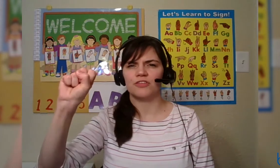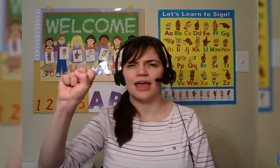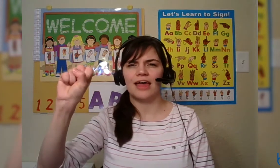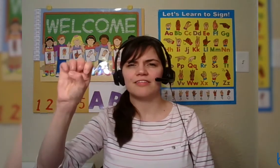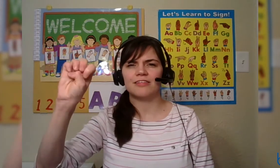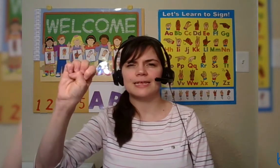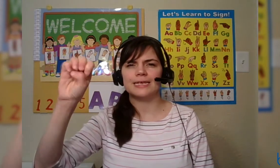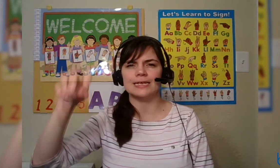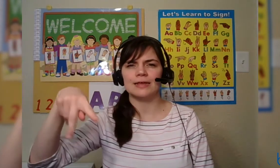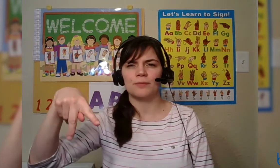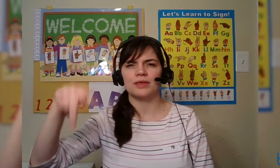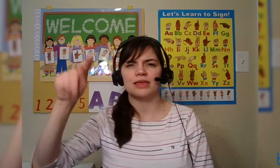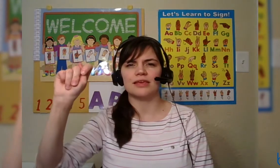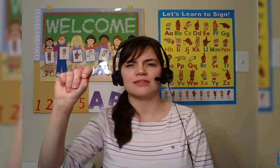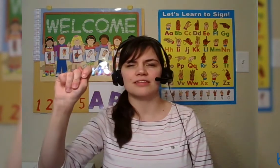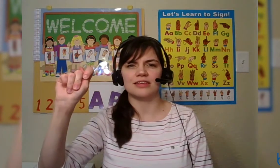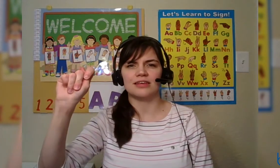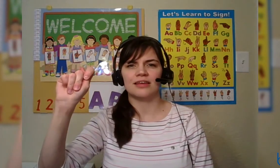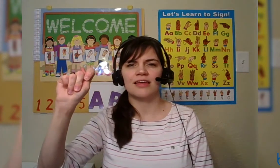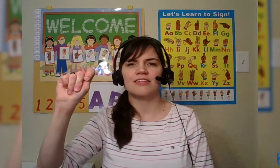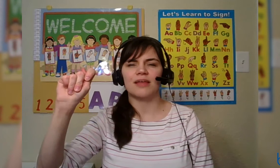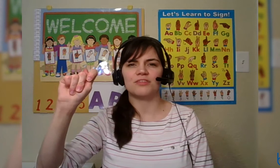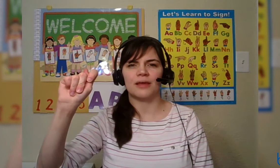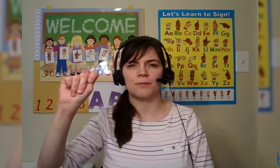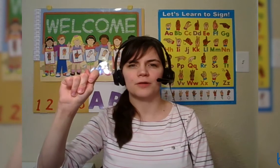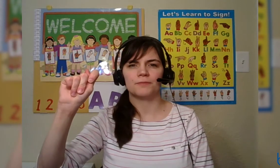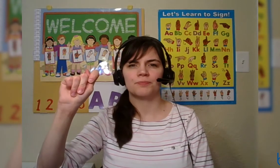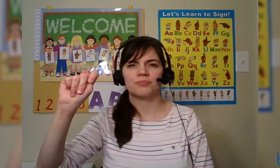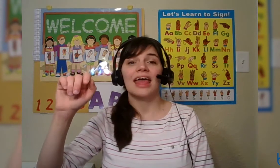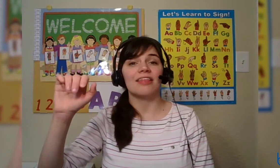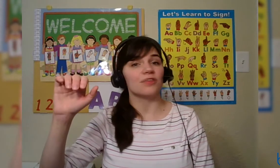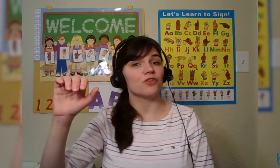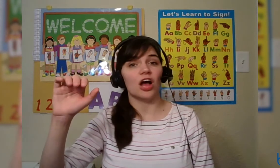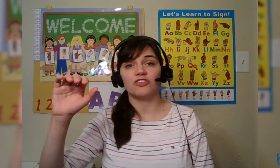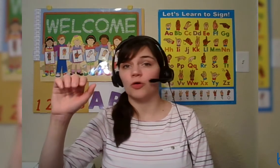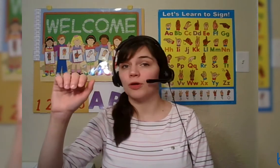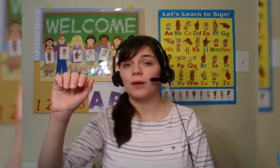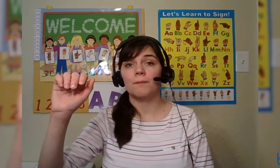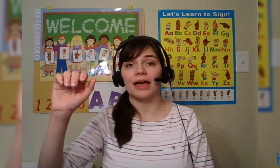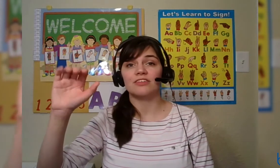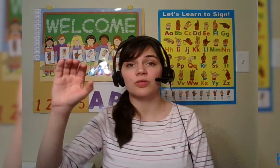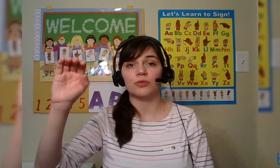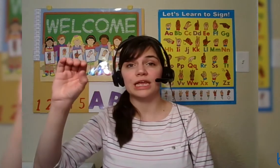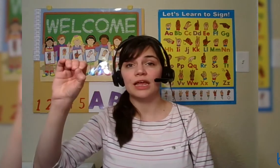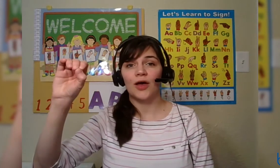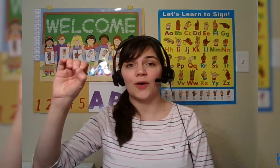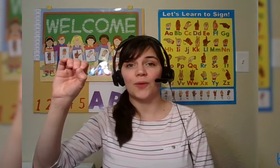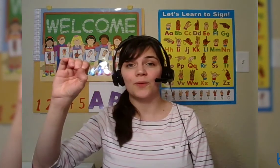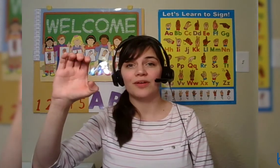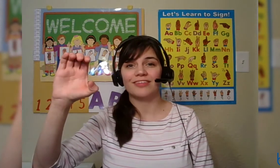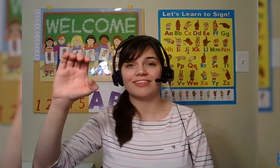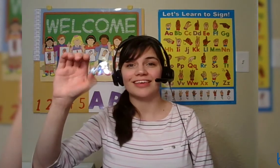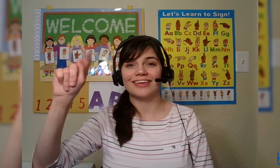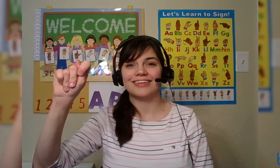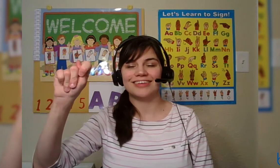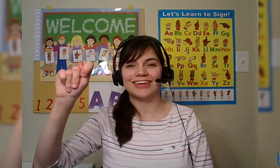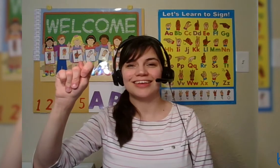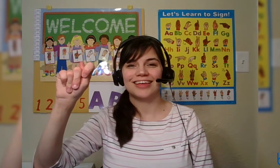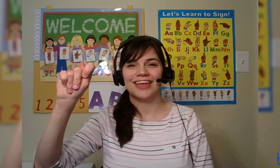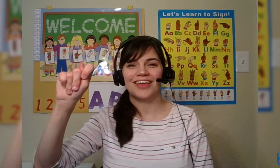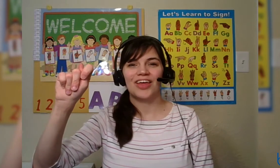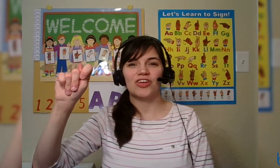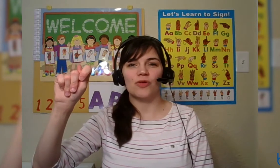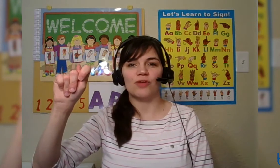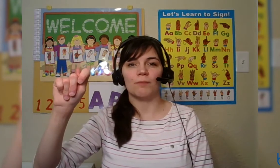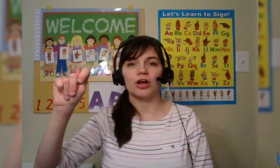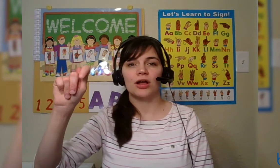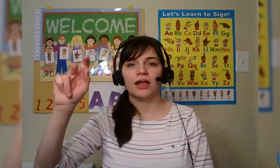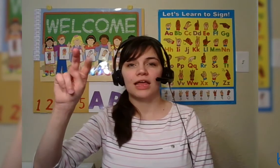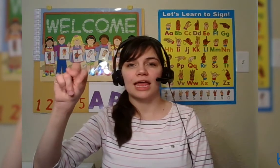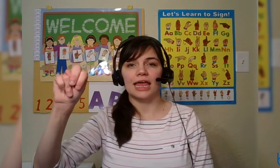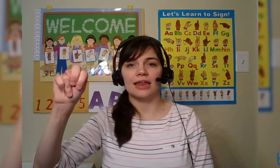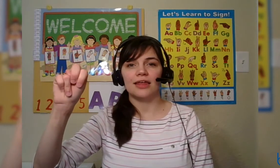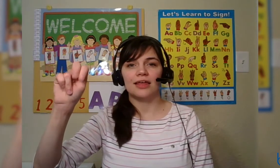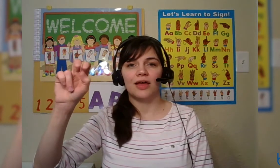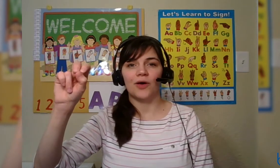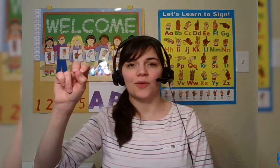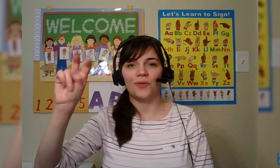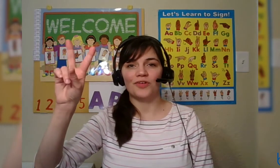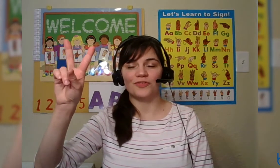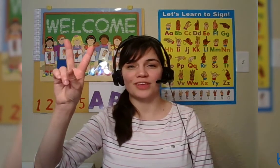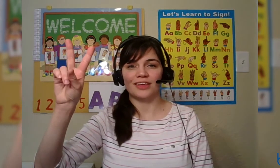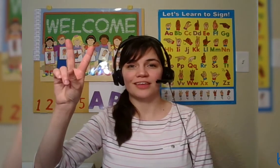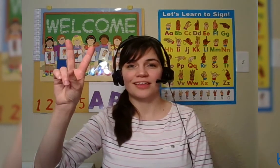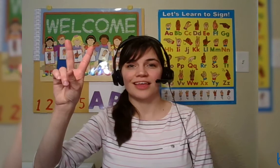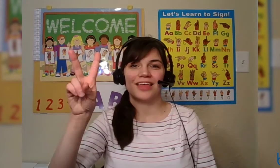S-E-P-T. September. And then for October, back to 3, O-C-T. November: N-O-V. And